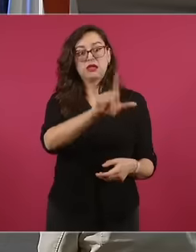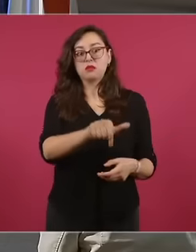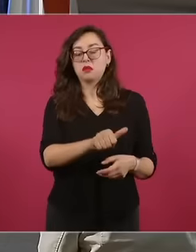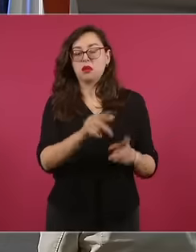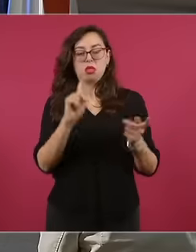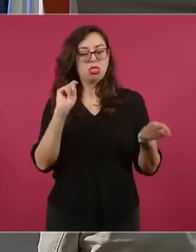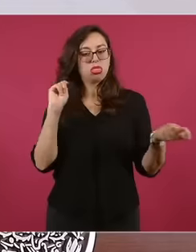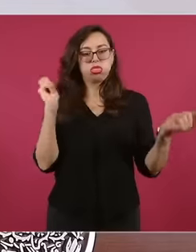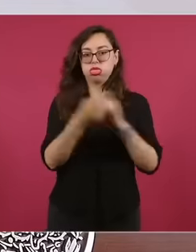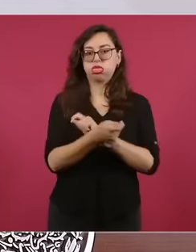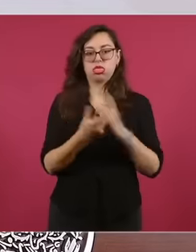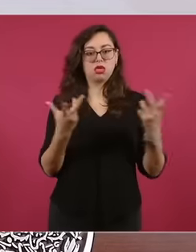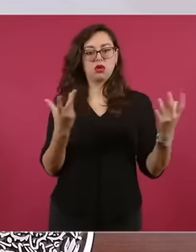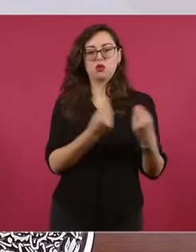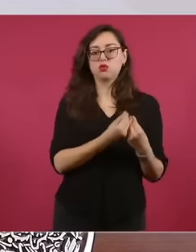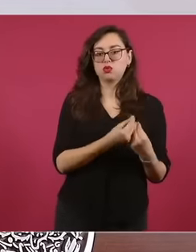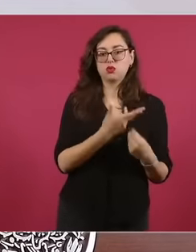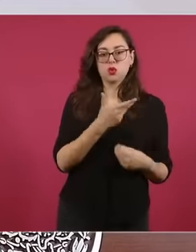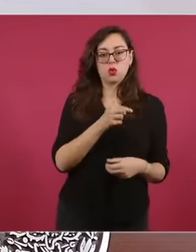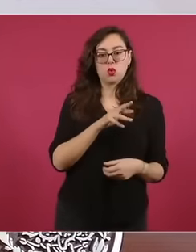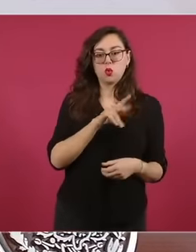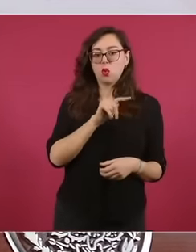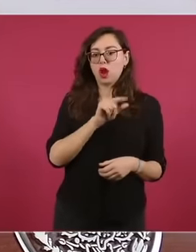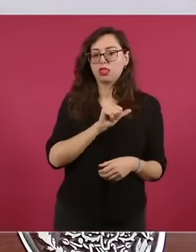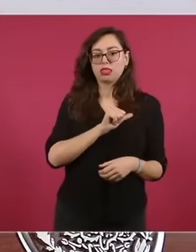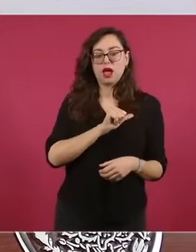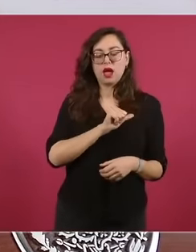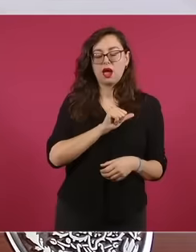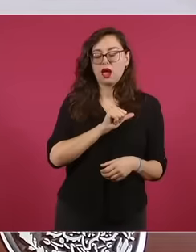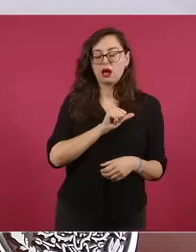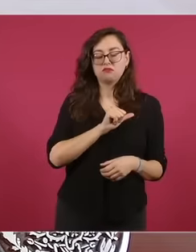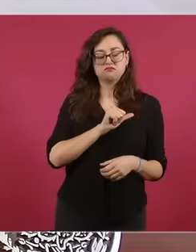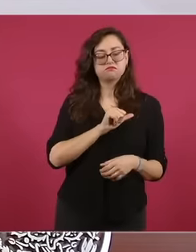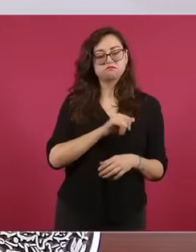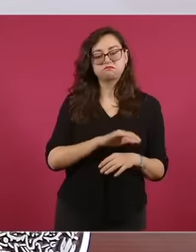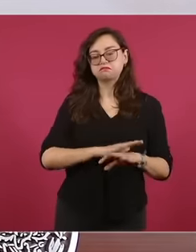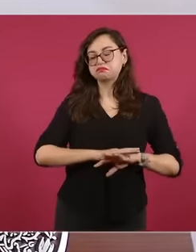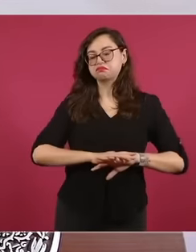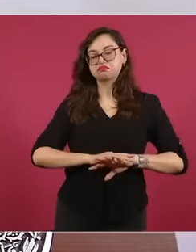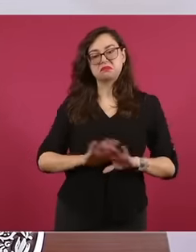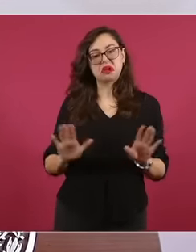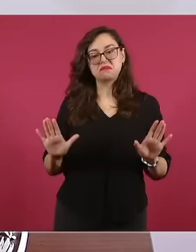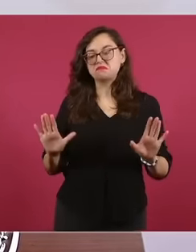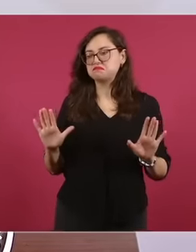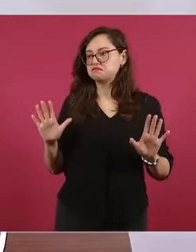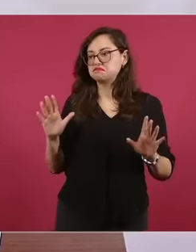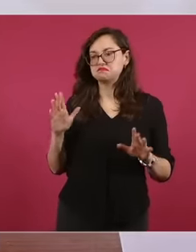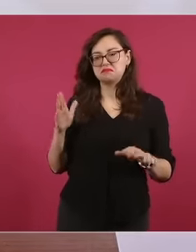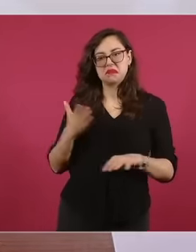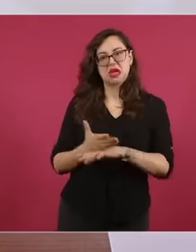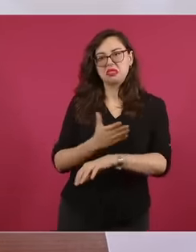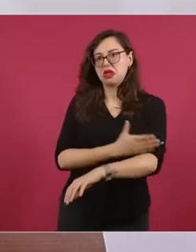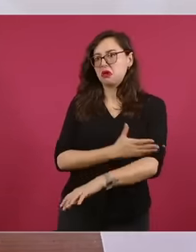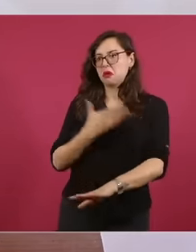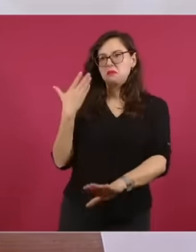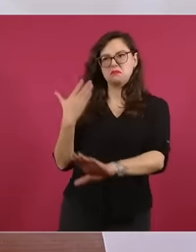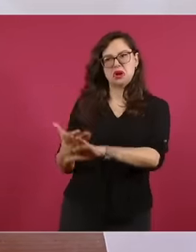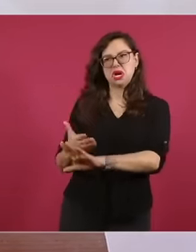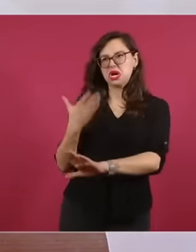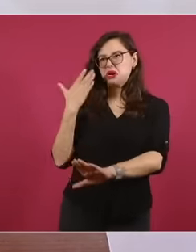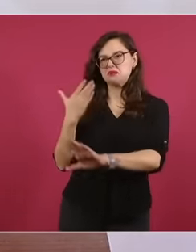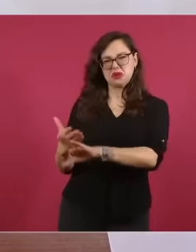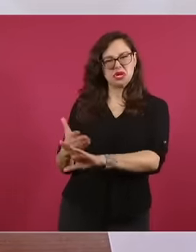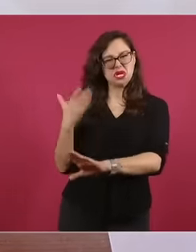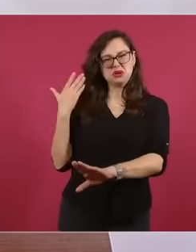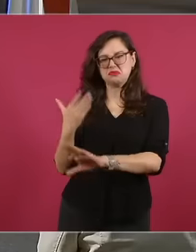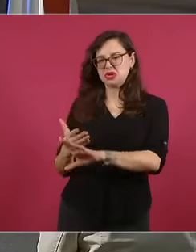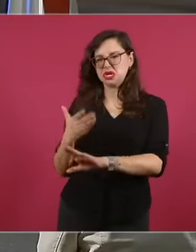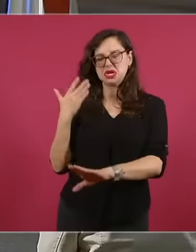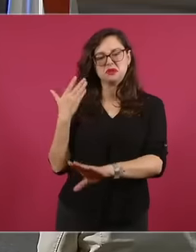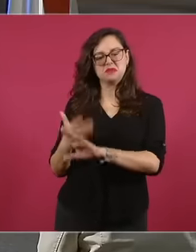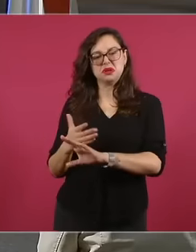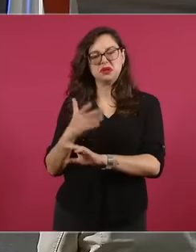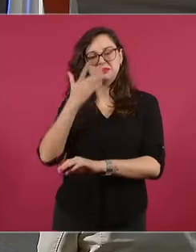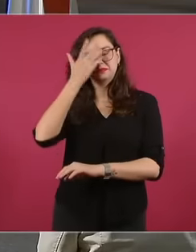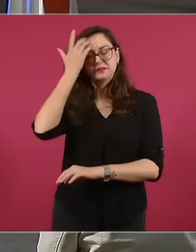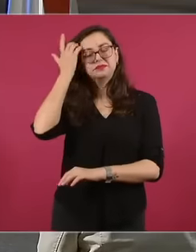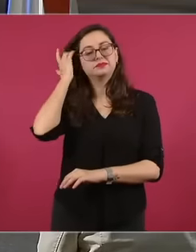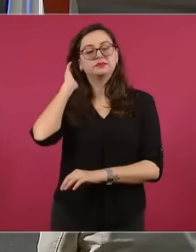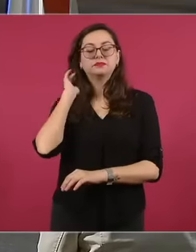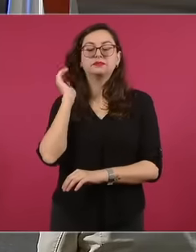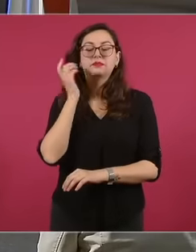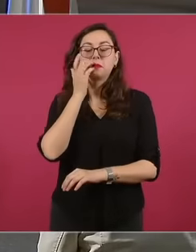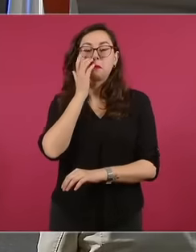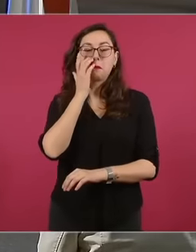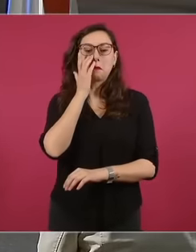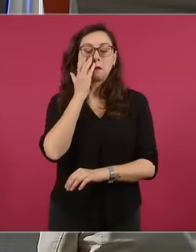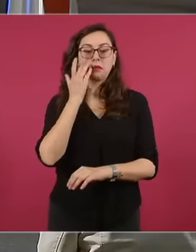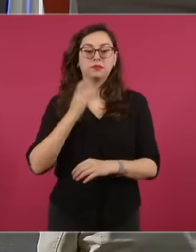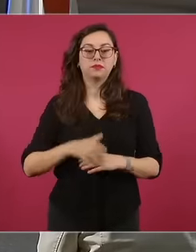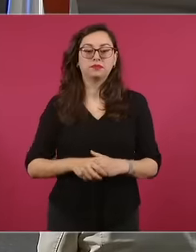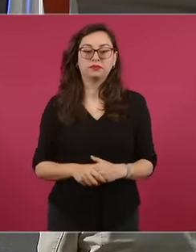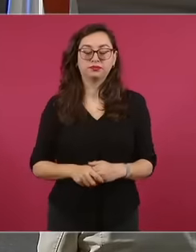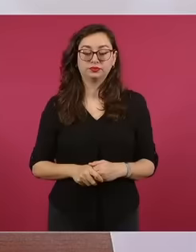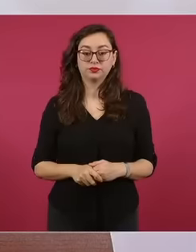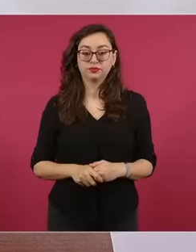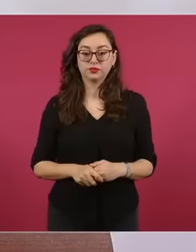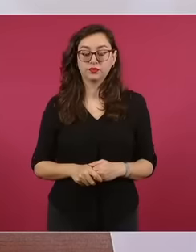and became an opponent of Madero and on one occasion